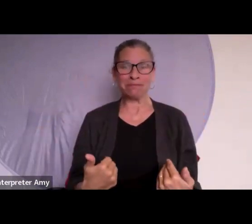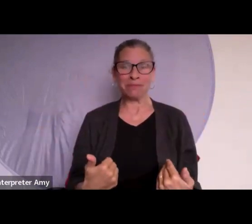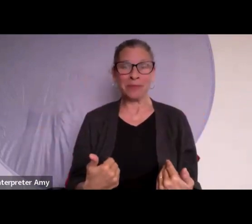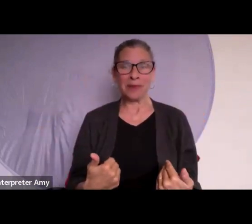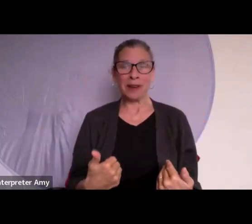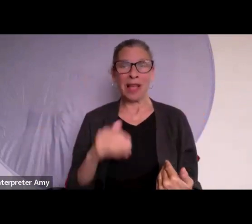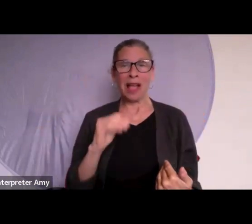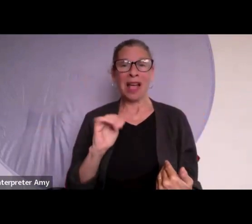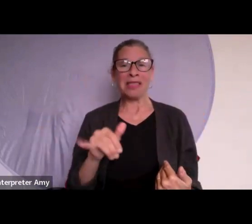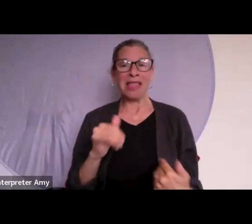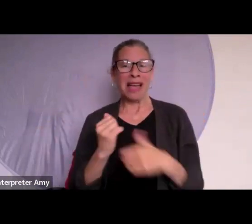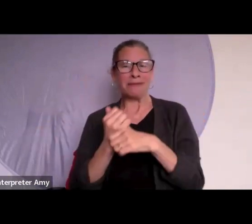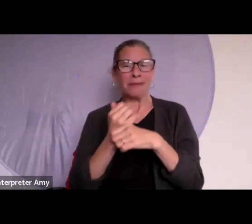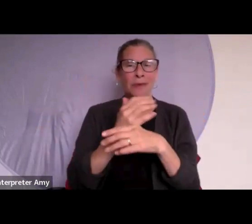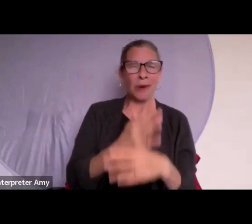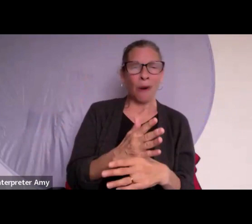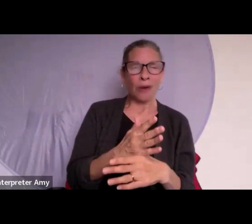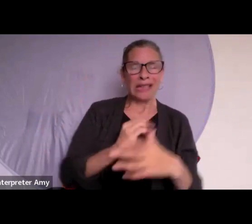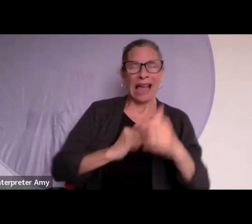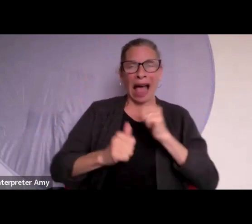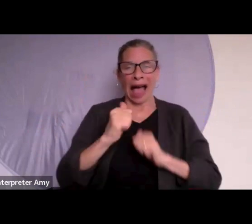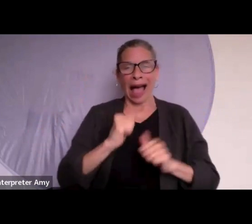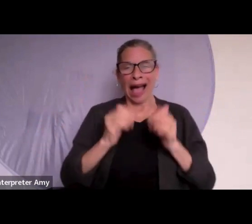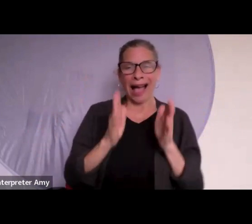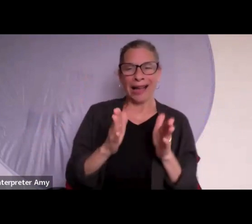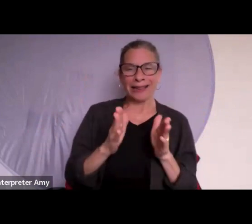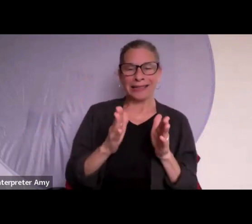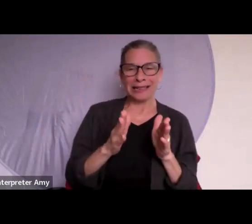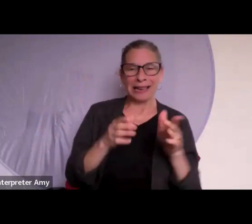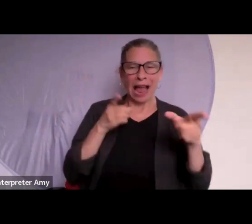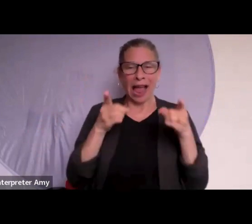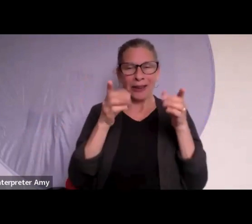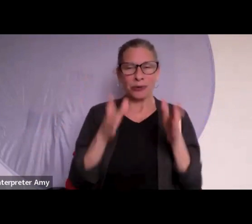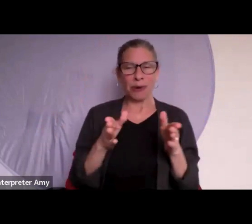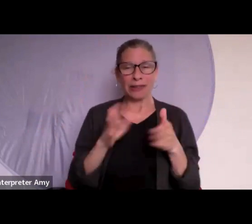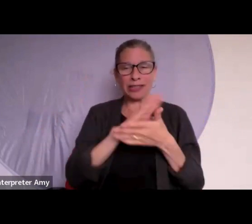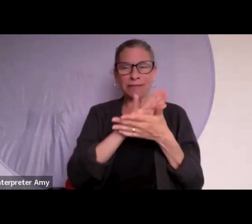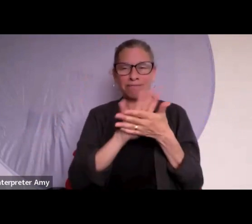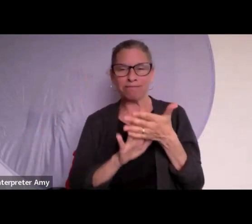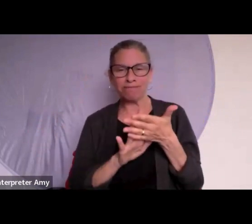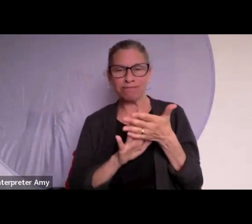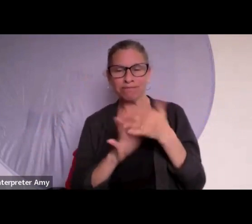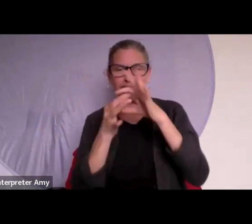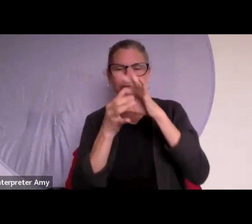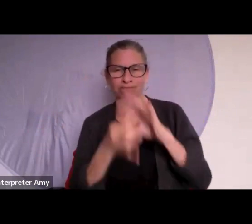knowing some acting and and directing, too. It's kind of,